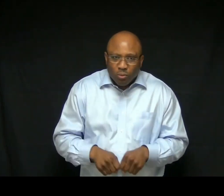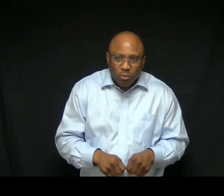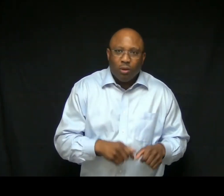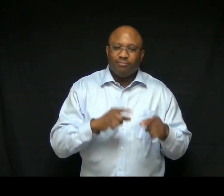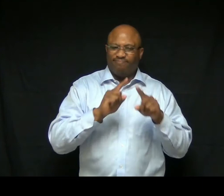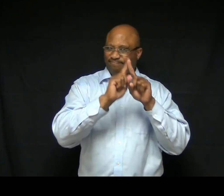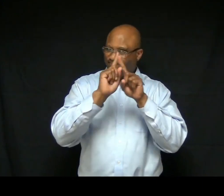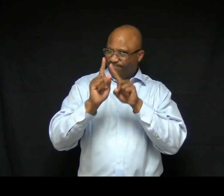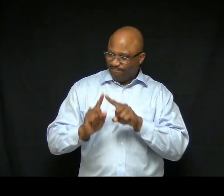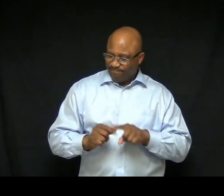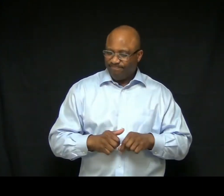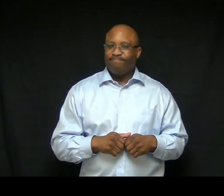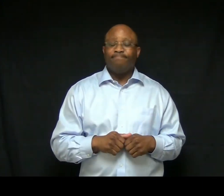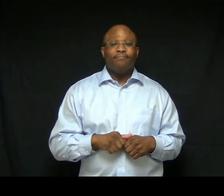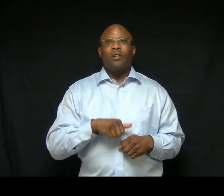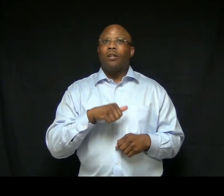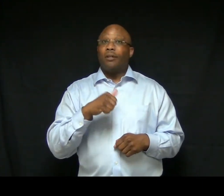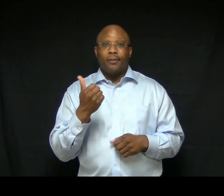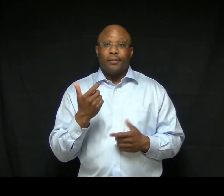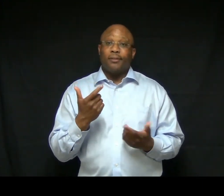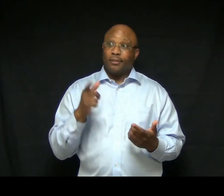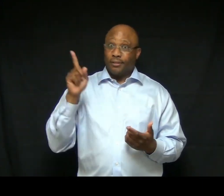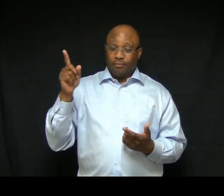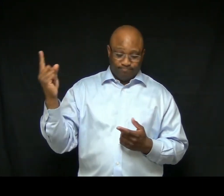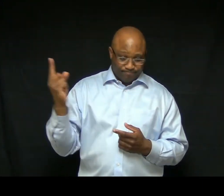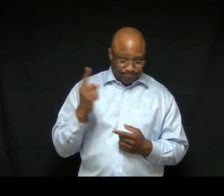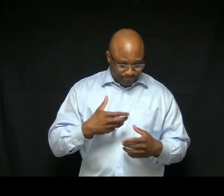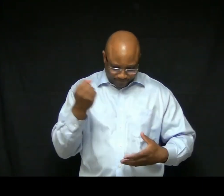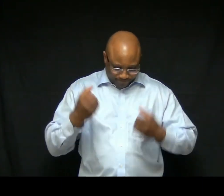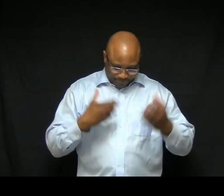damage to the